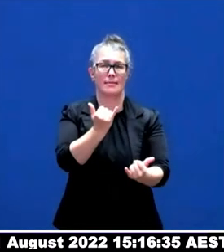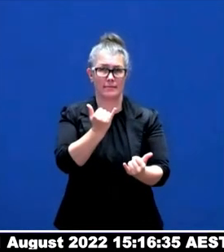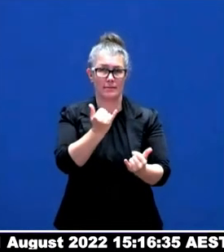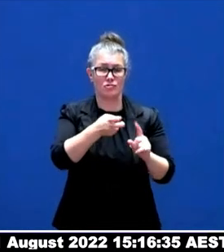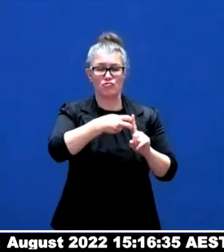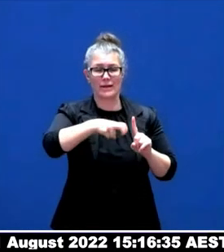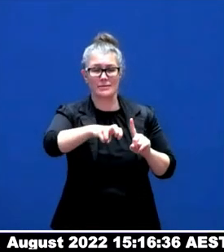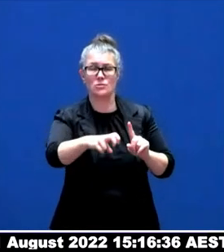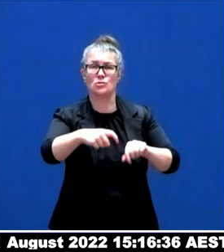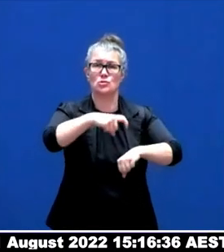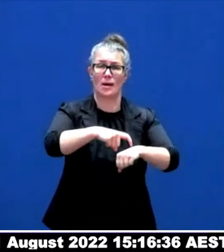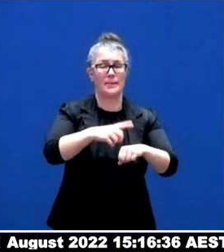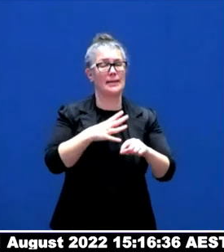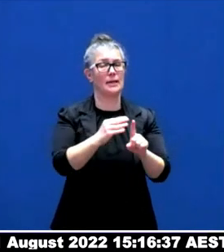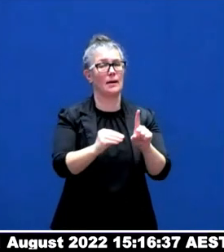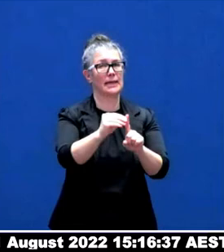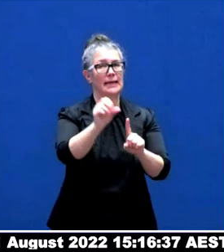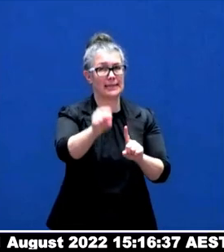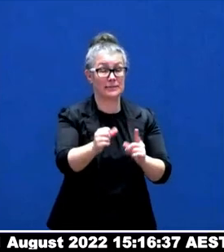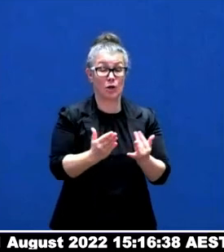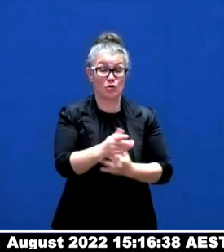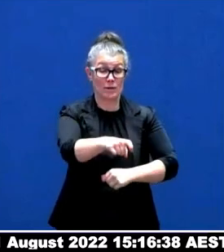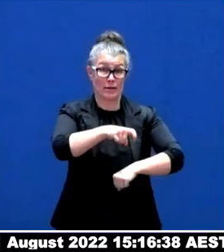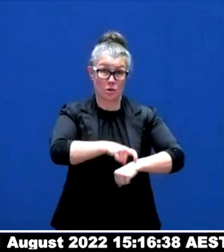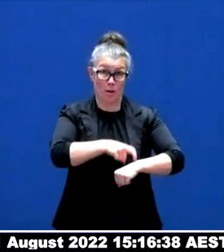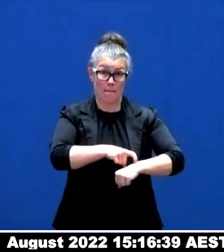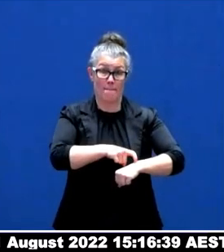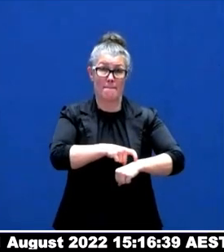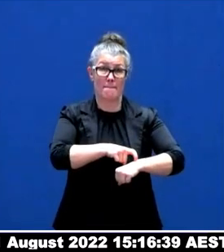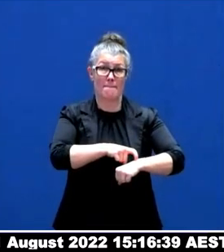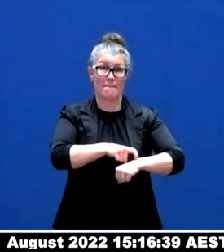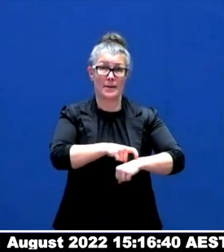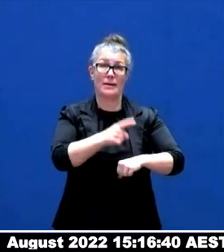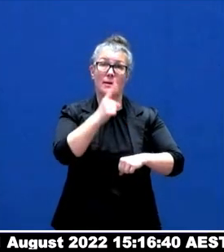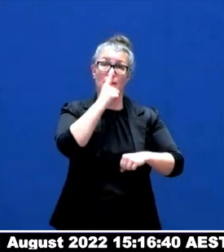So, during that time, we were actually exiting participants from large residential